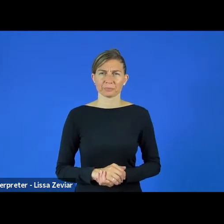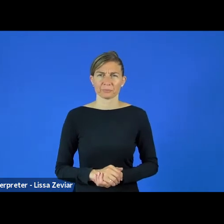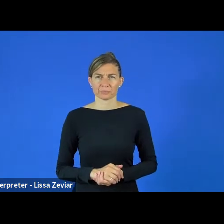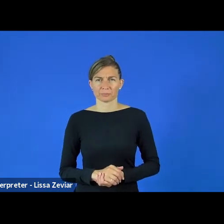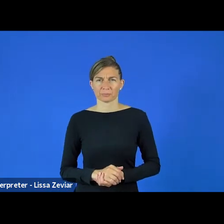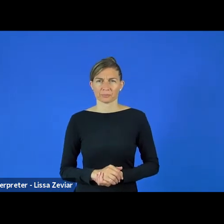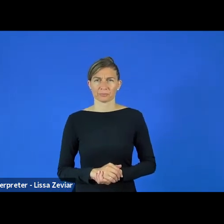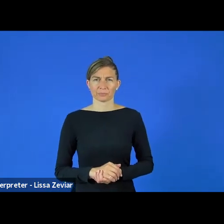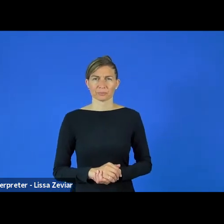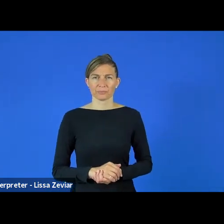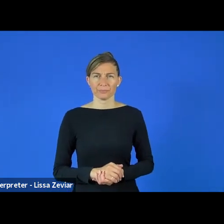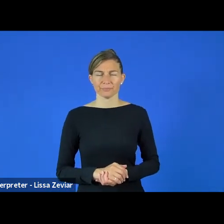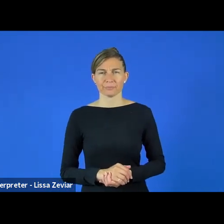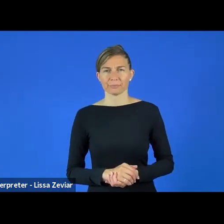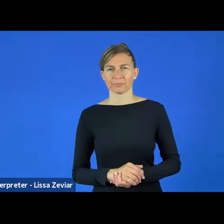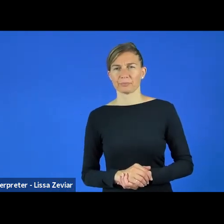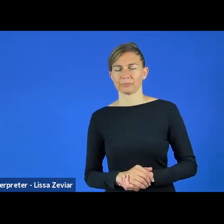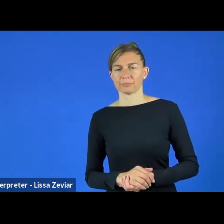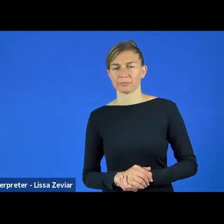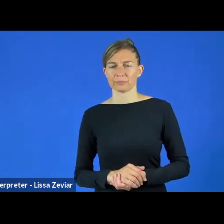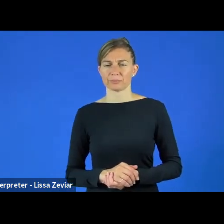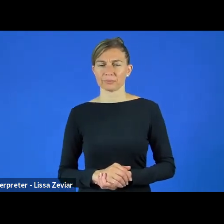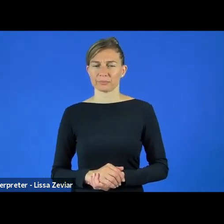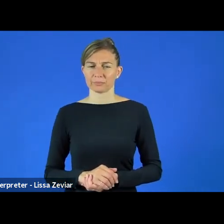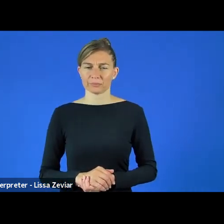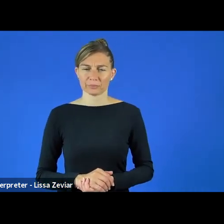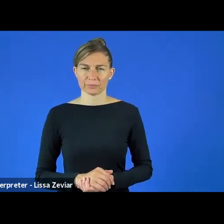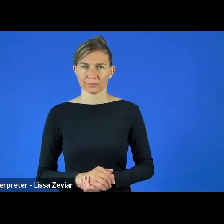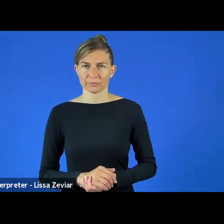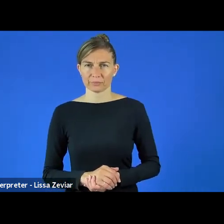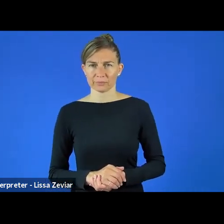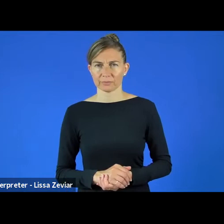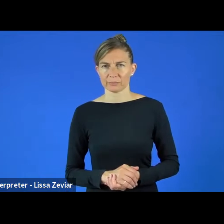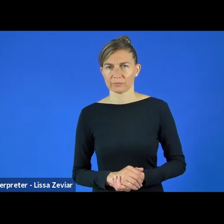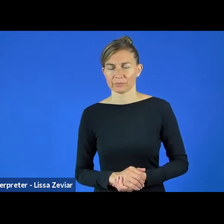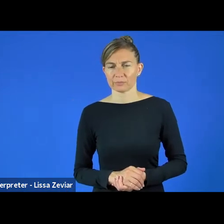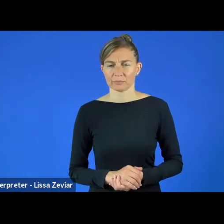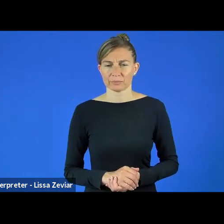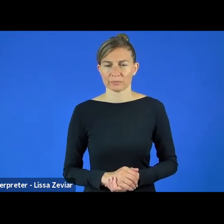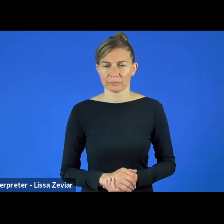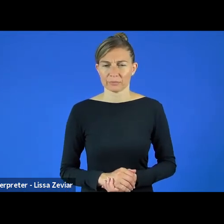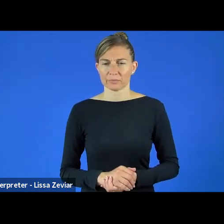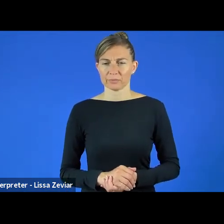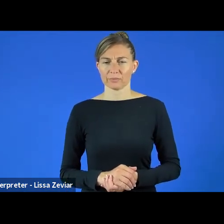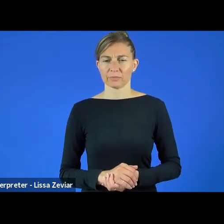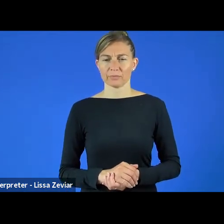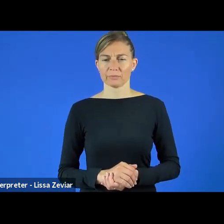So, I think... The next slide... Thank you.